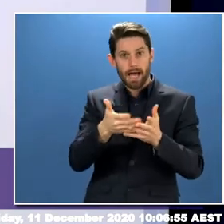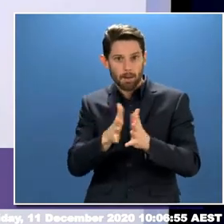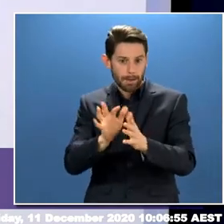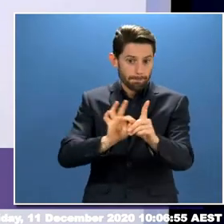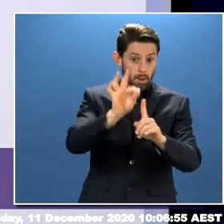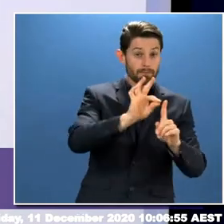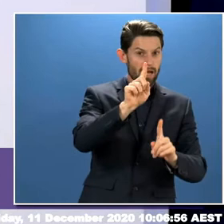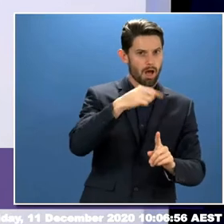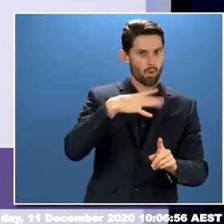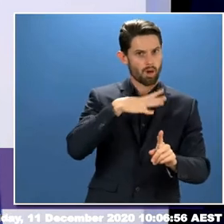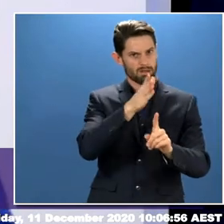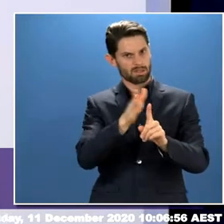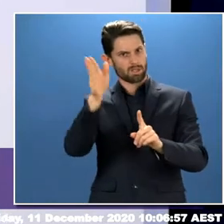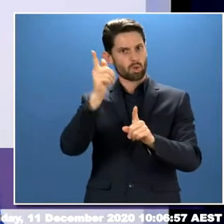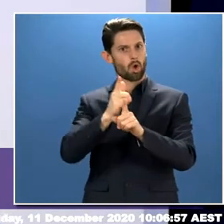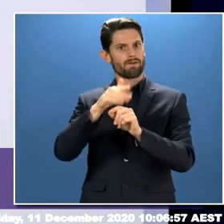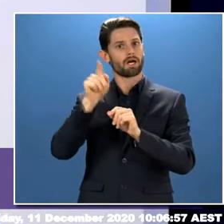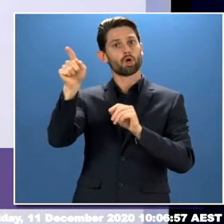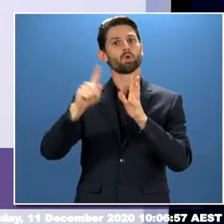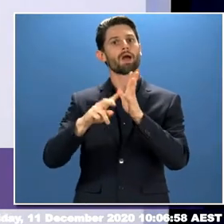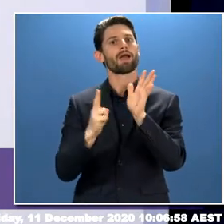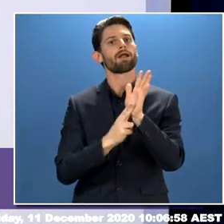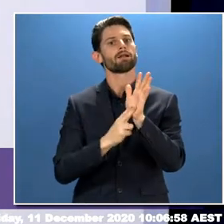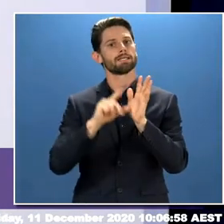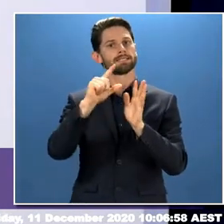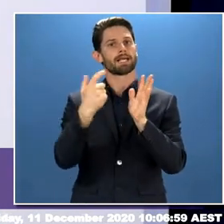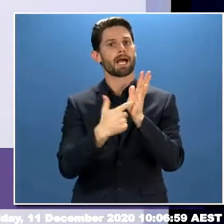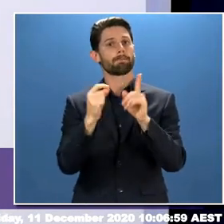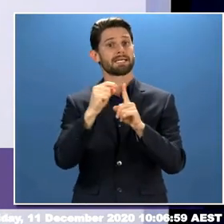So the Convention itself, while Australia is a party to the Convention,